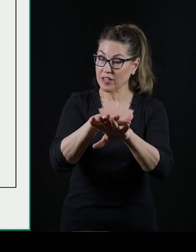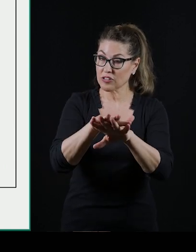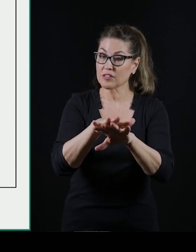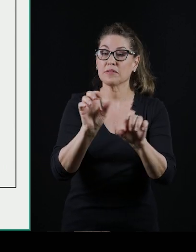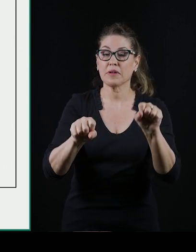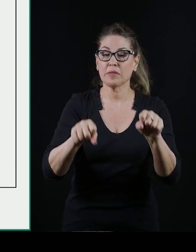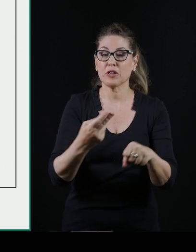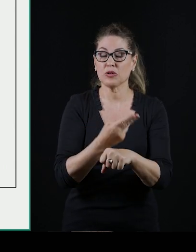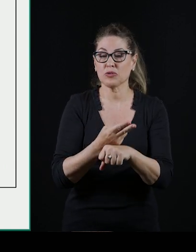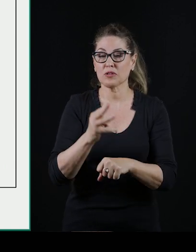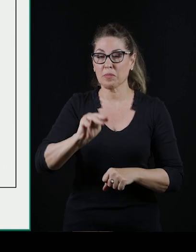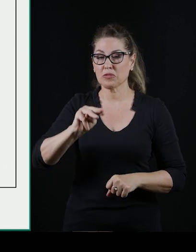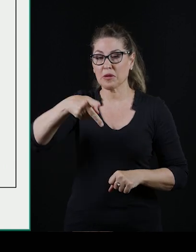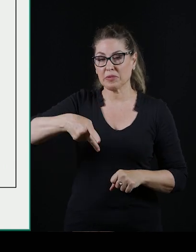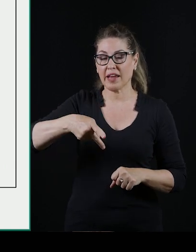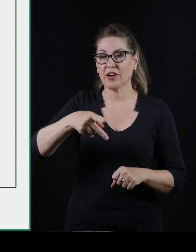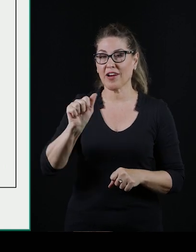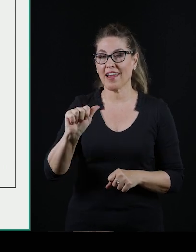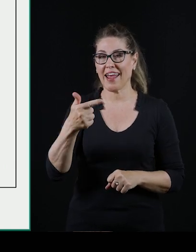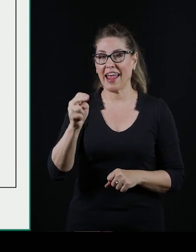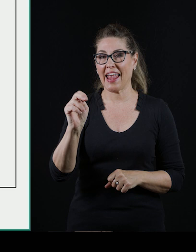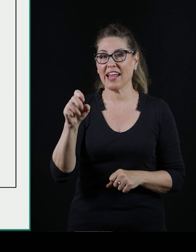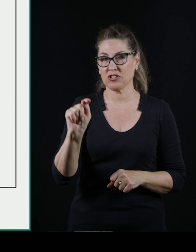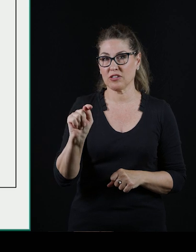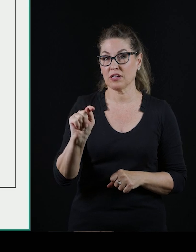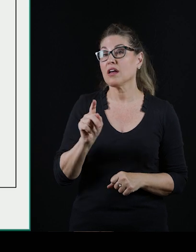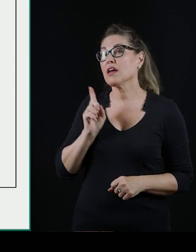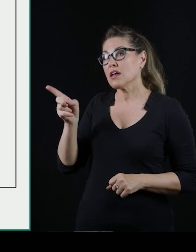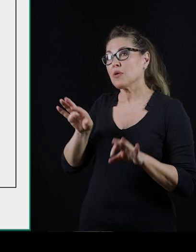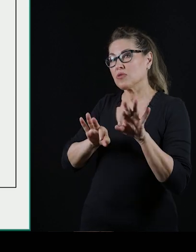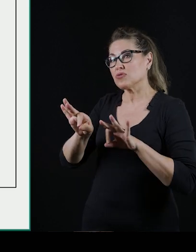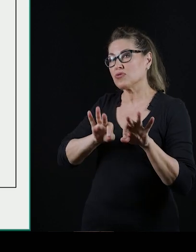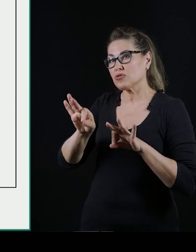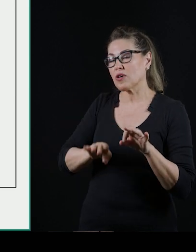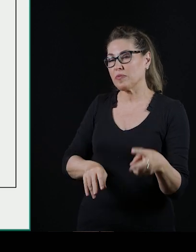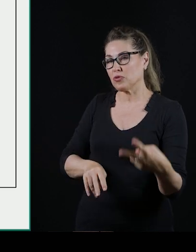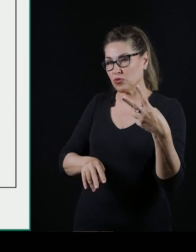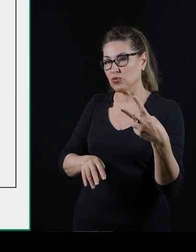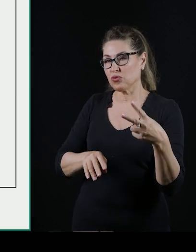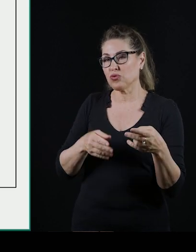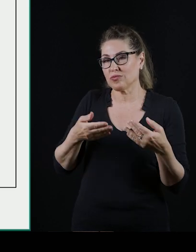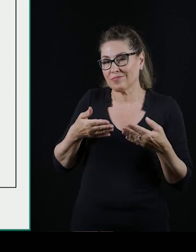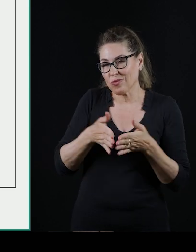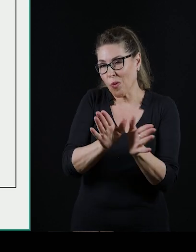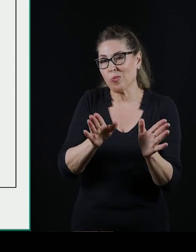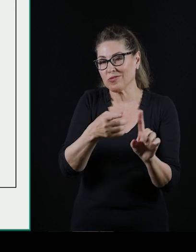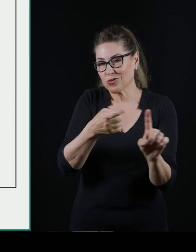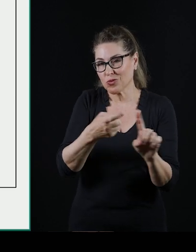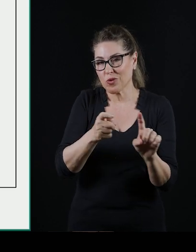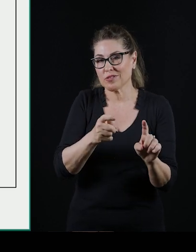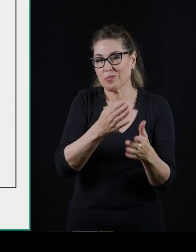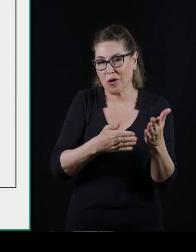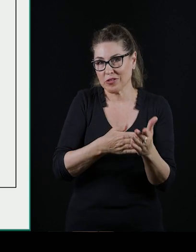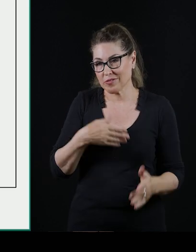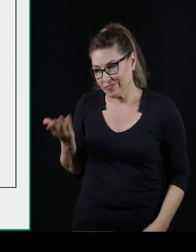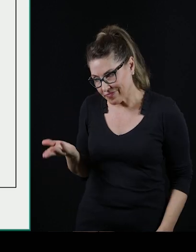you may use the local multi-player agent. Dimitris will describe these two open source components, Dimitris?